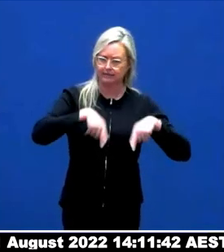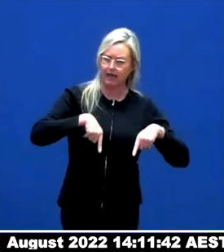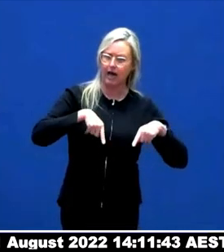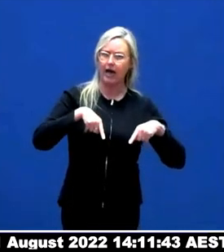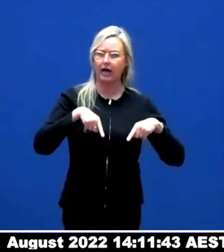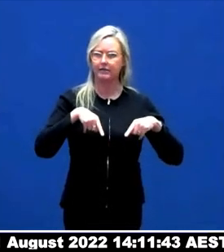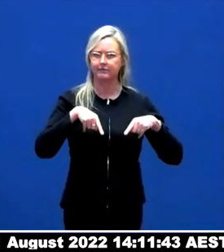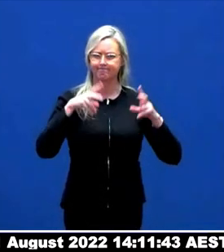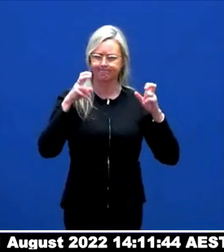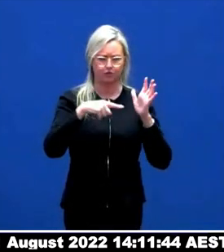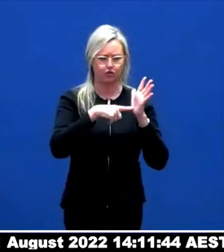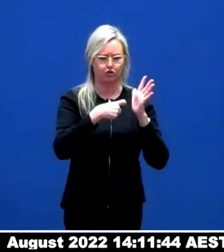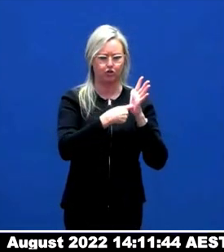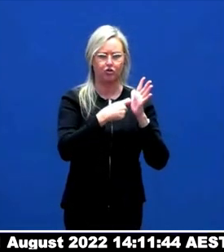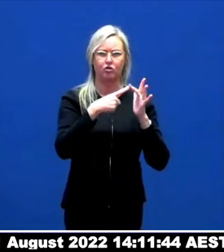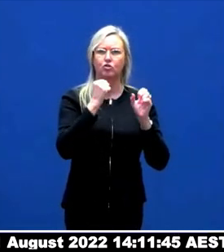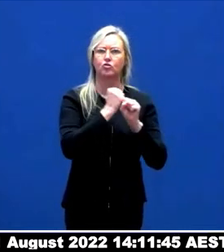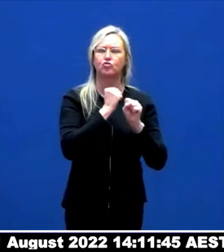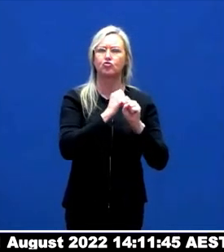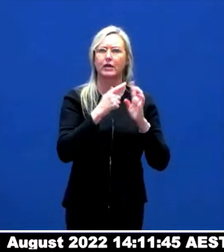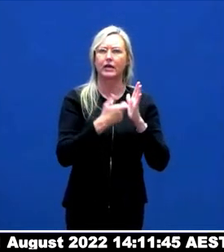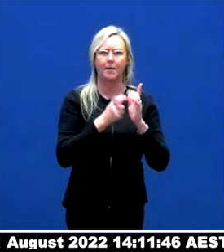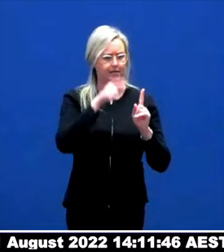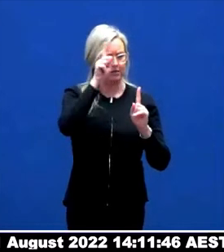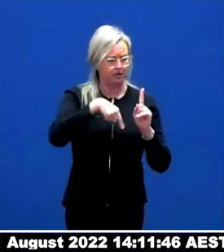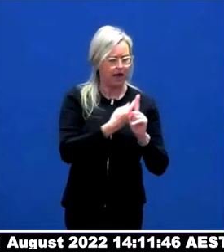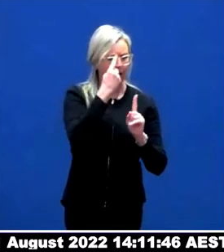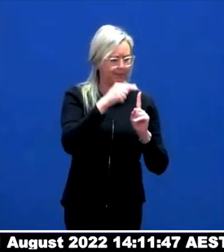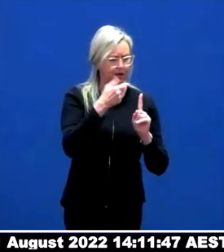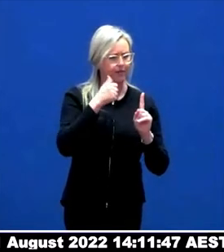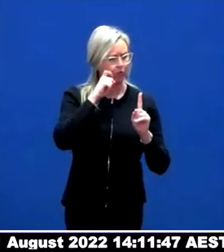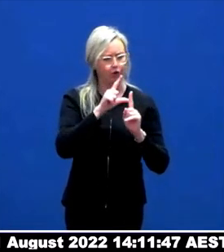What happens next for the participant when the NDIA finds out they're at risk of